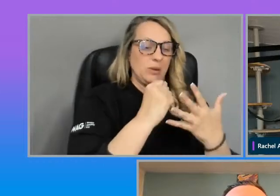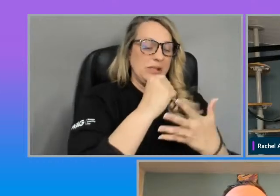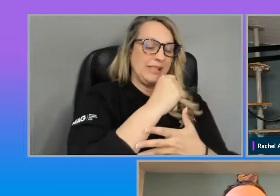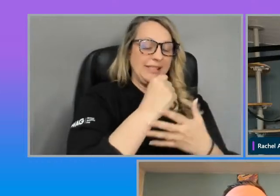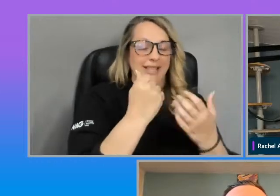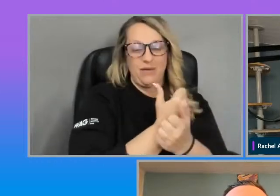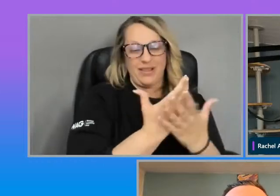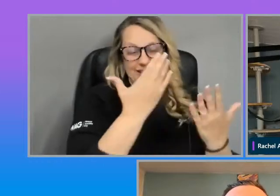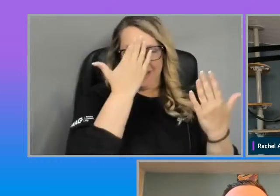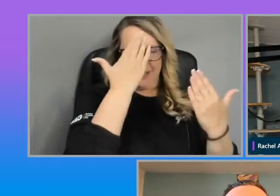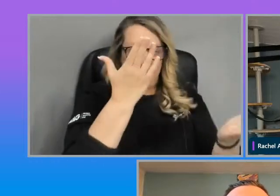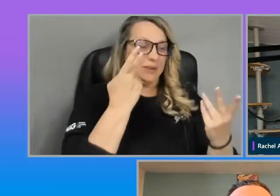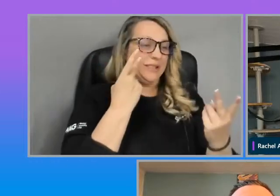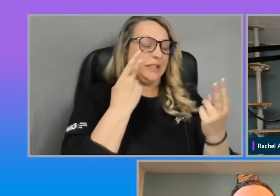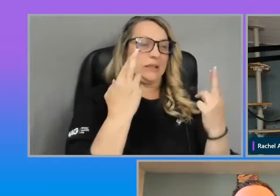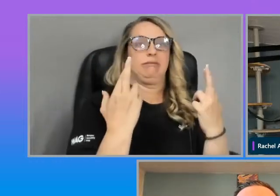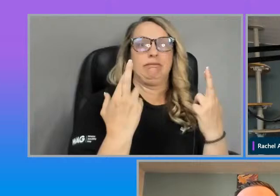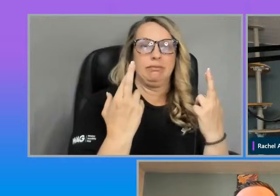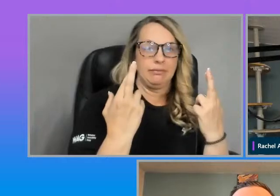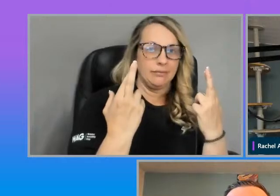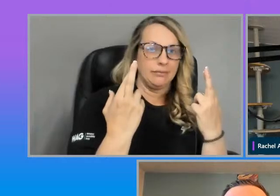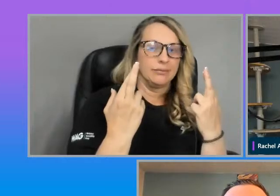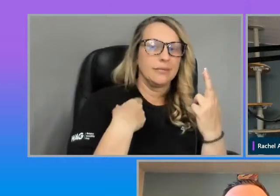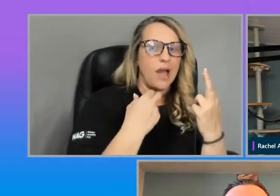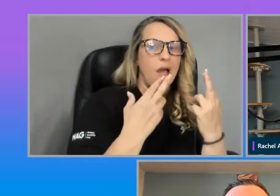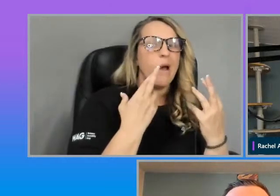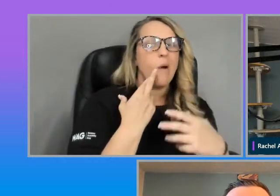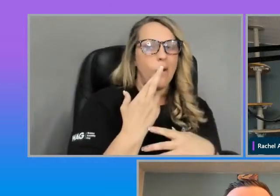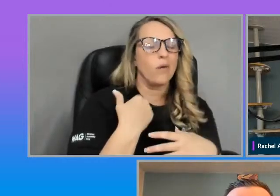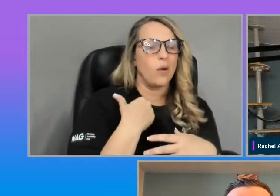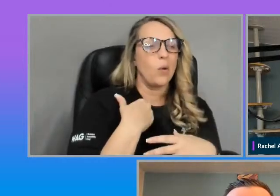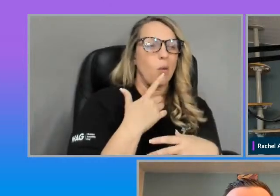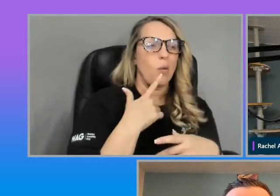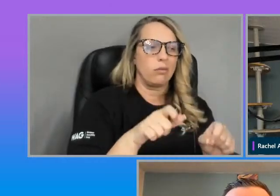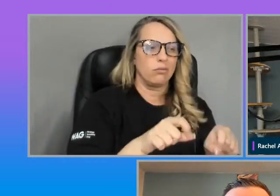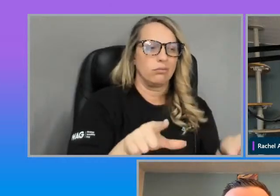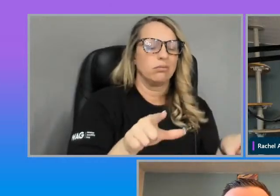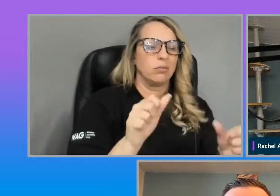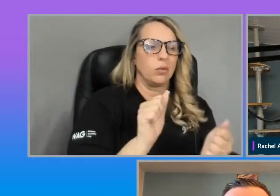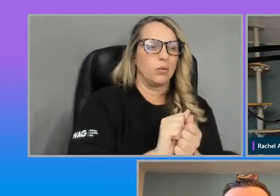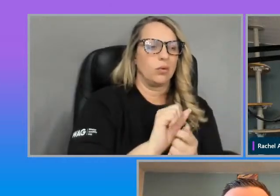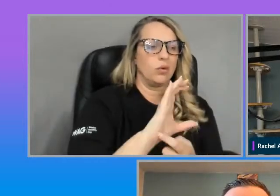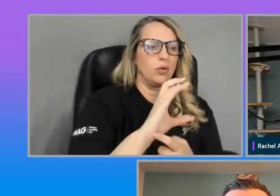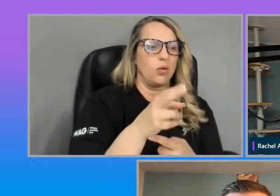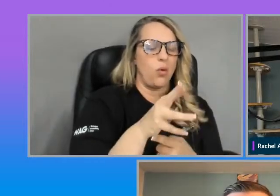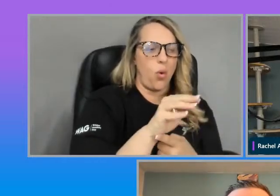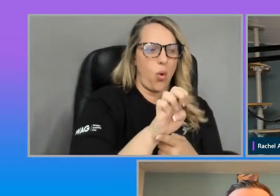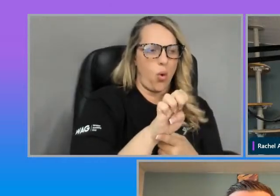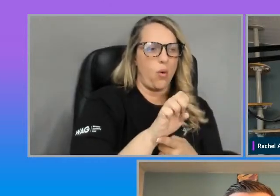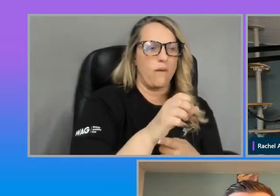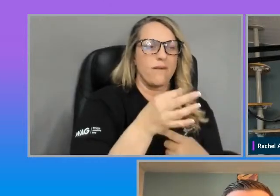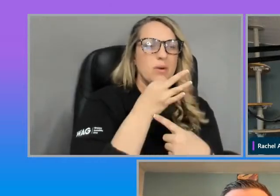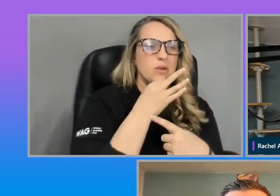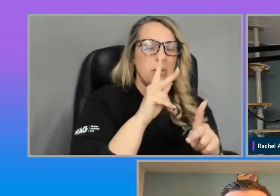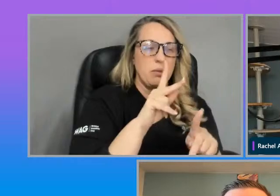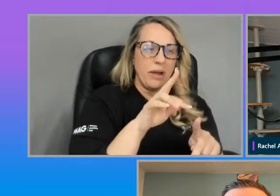with everything else. But but fingers crossed. And hopefully we'll get it into Chrome fairly soon so people can actually start, you know, really using